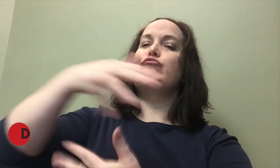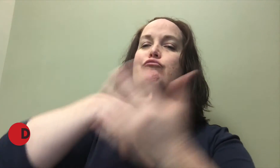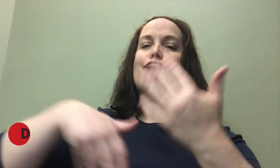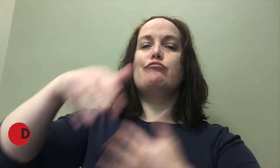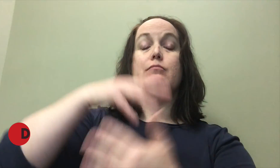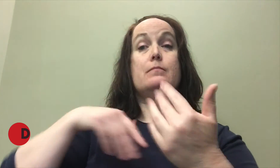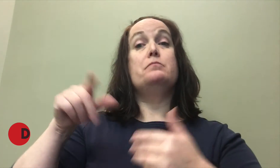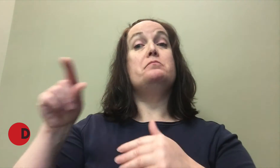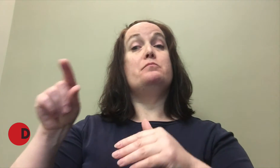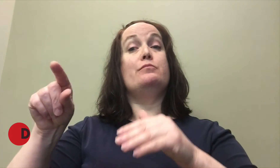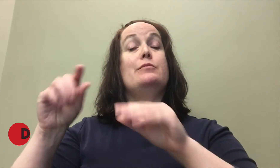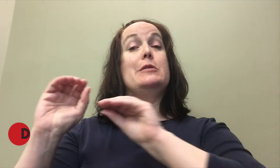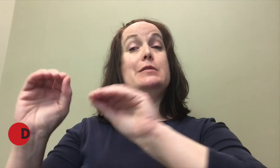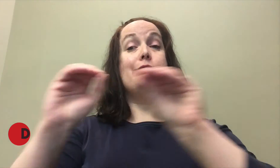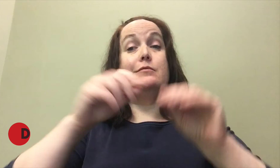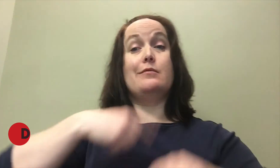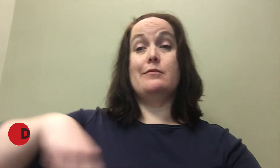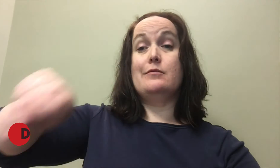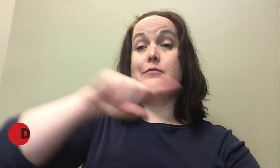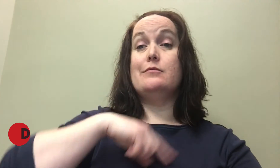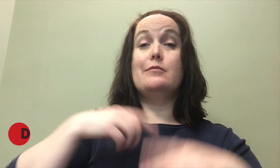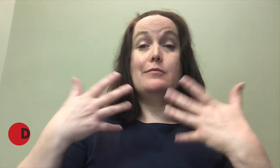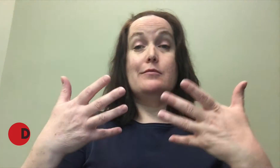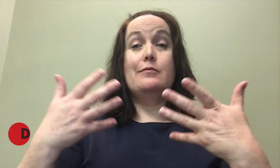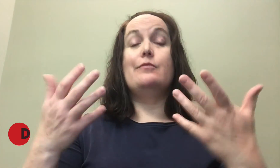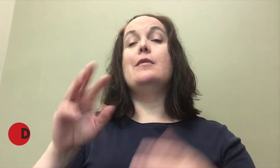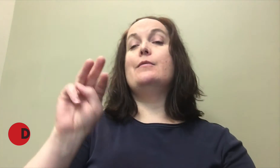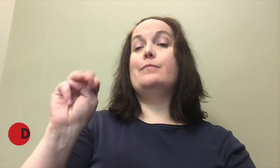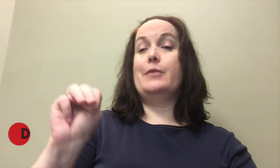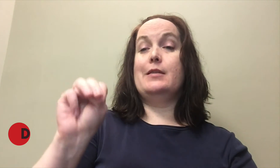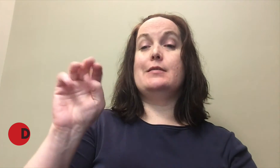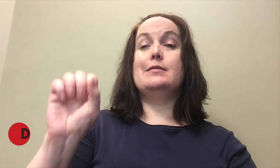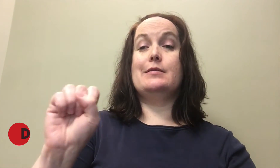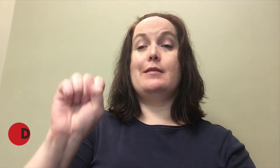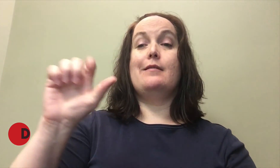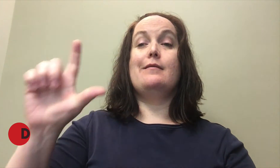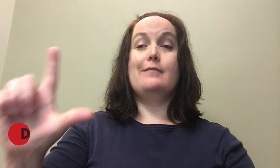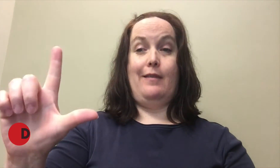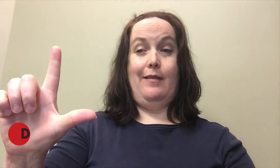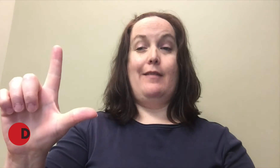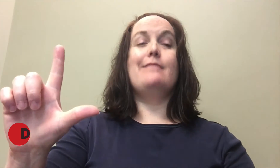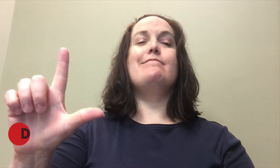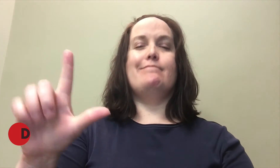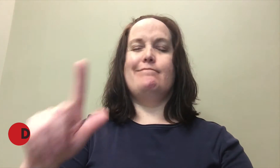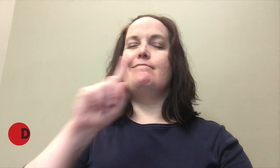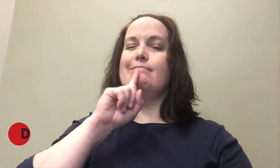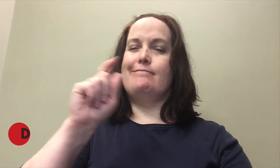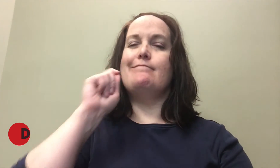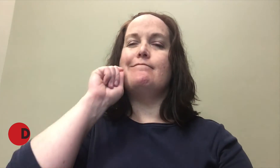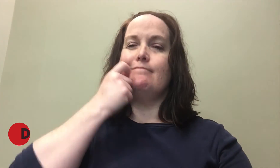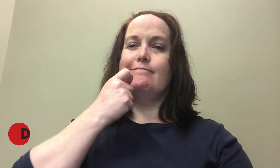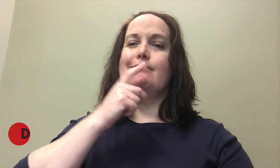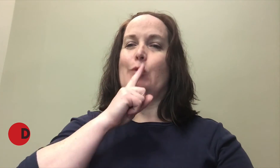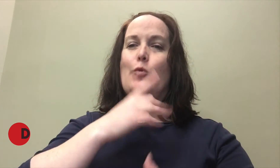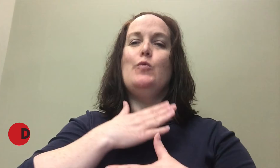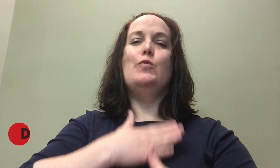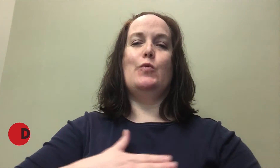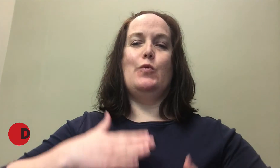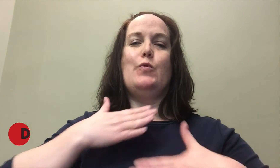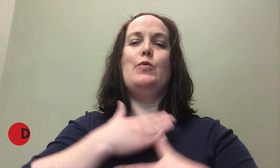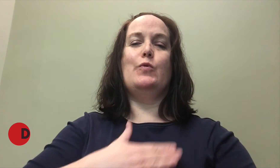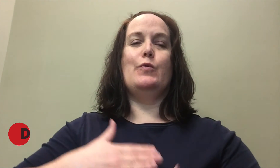They showed us how to use MSL which was cool. We really enjoyed it.